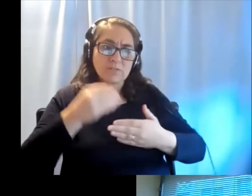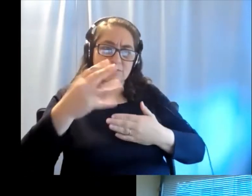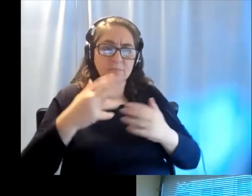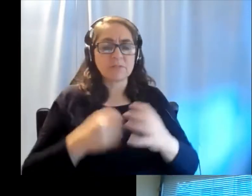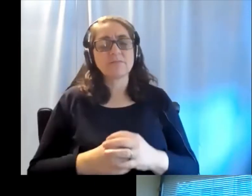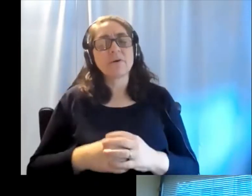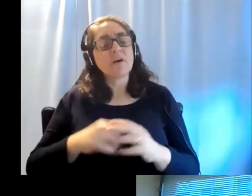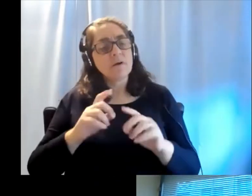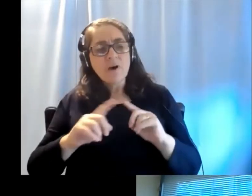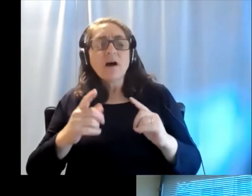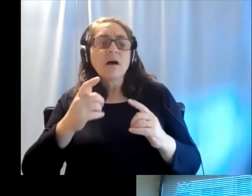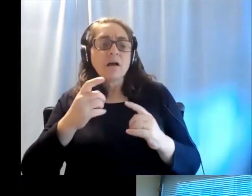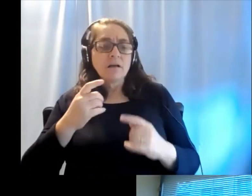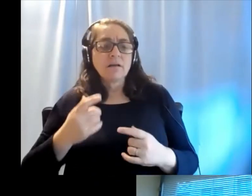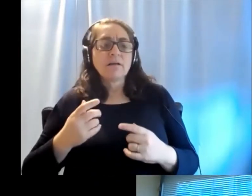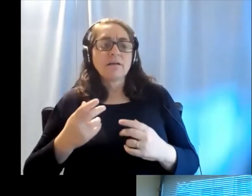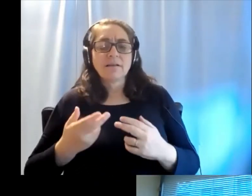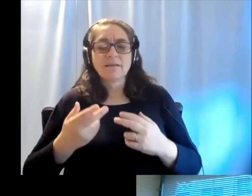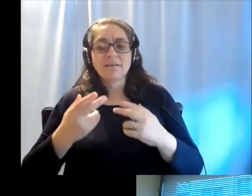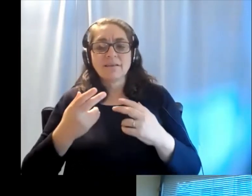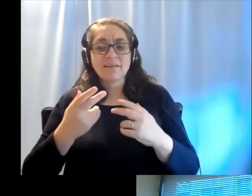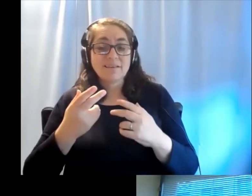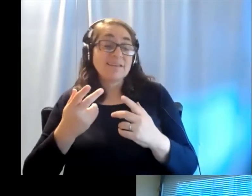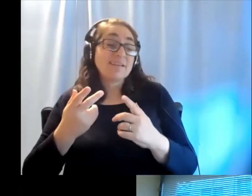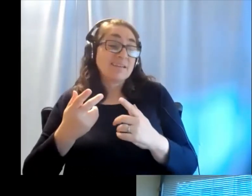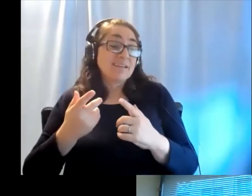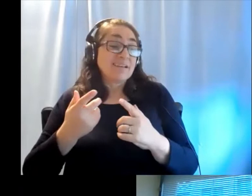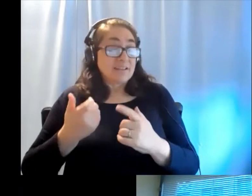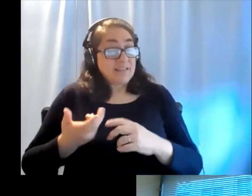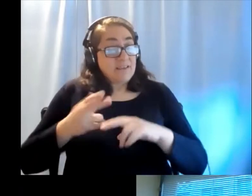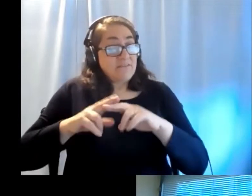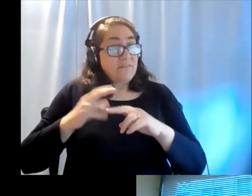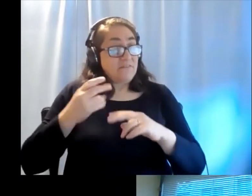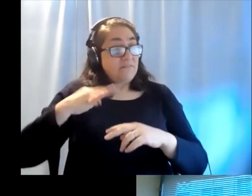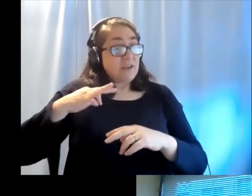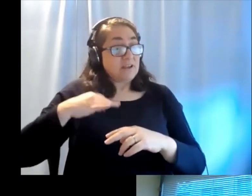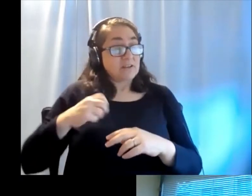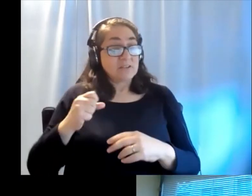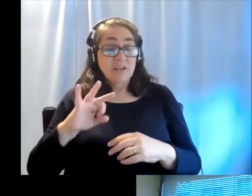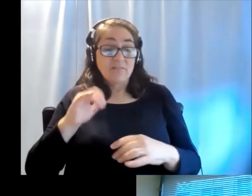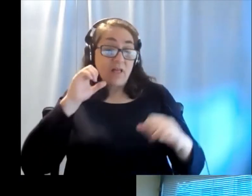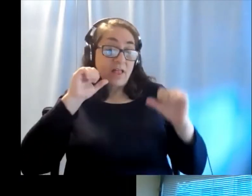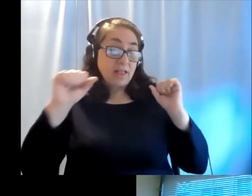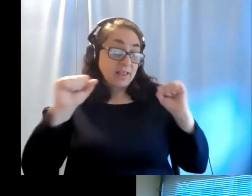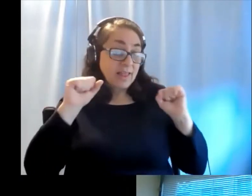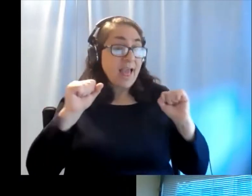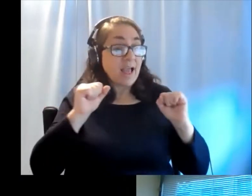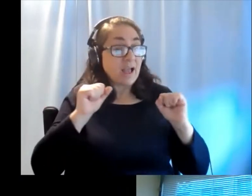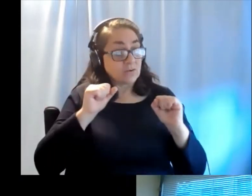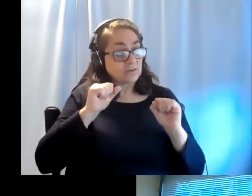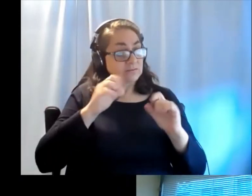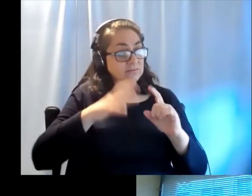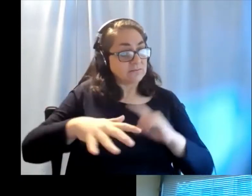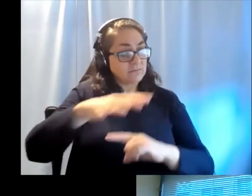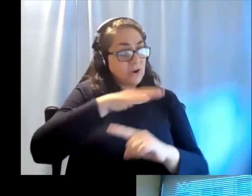oftentimes you want to listen to your own personal music. And so therefore that would reduce the background noise.